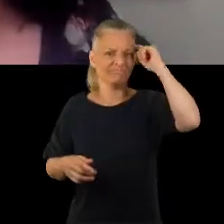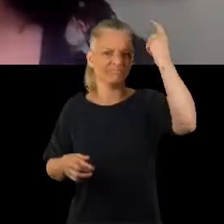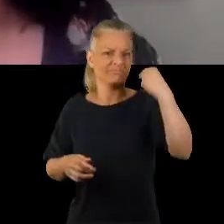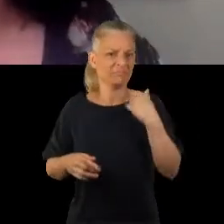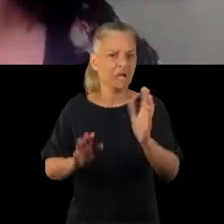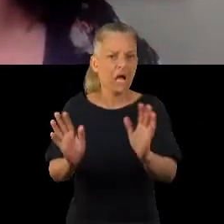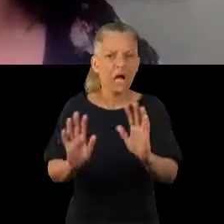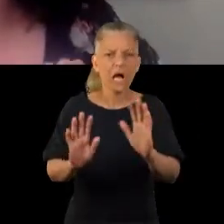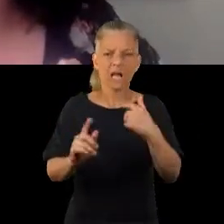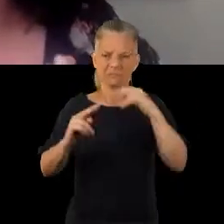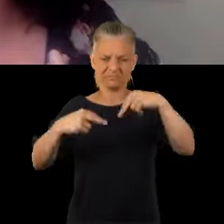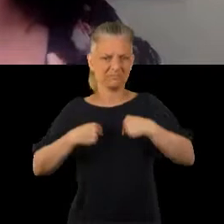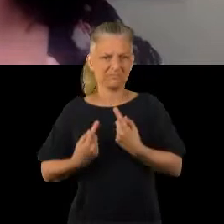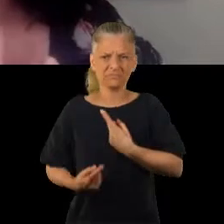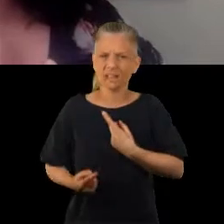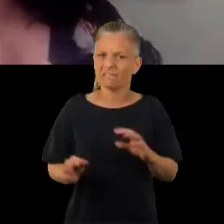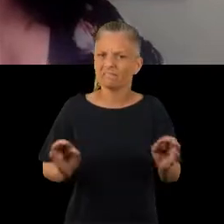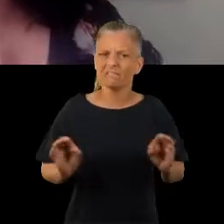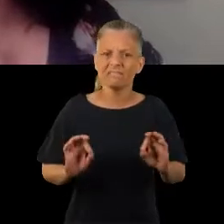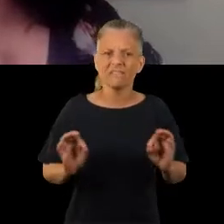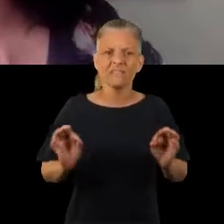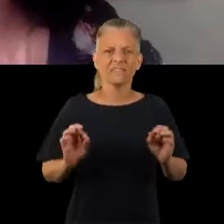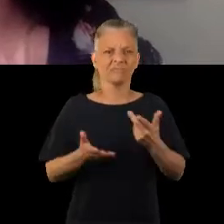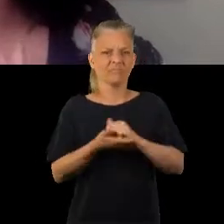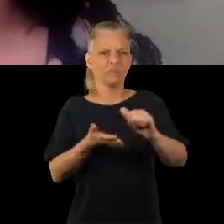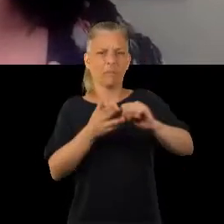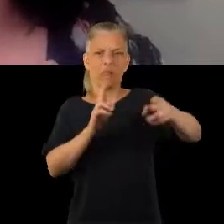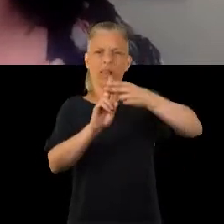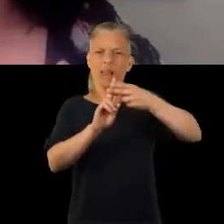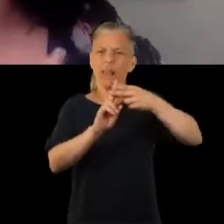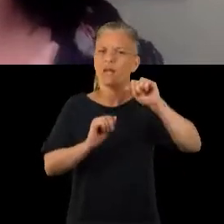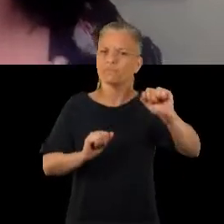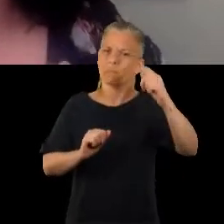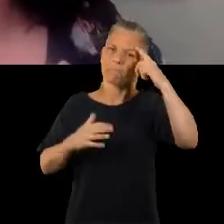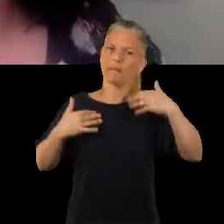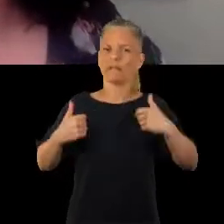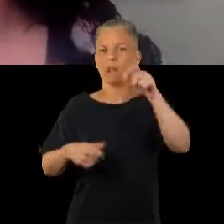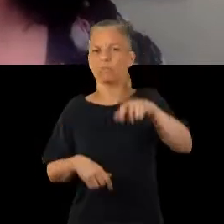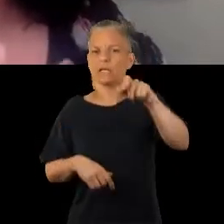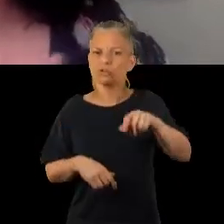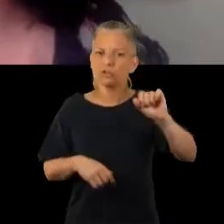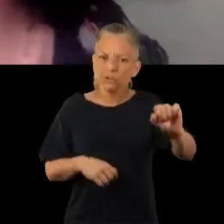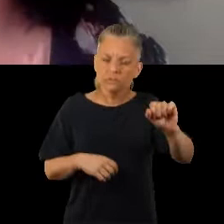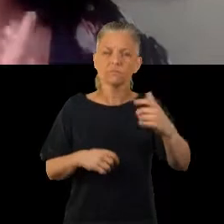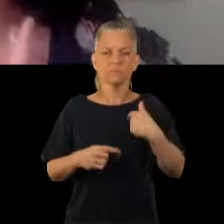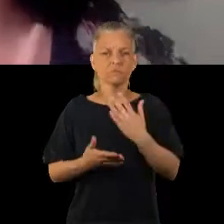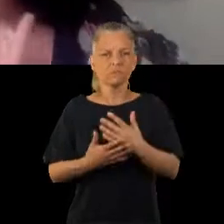like me. And I was like humbled, I guess. And I had to really check myself. And I think peer